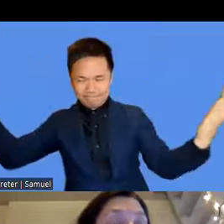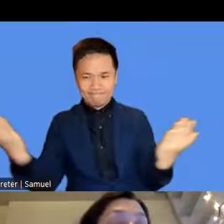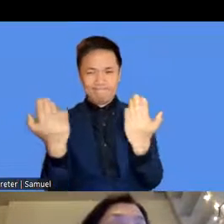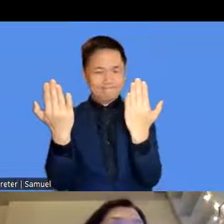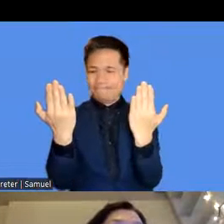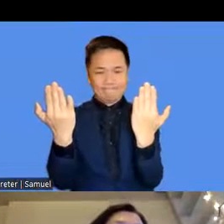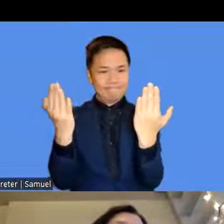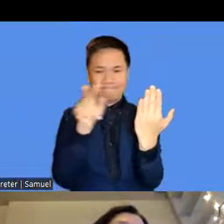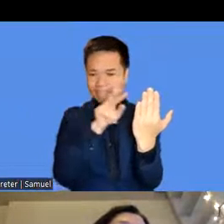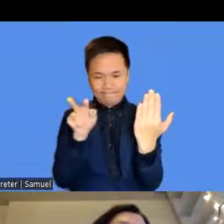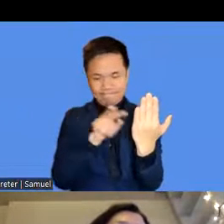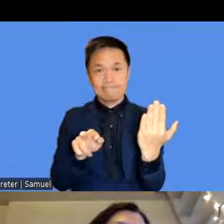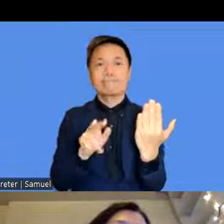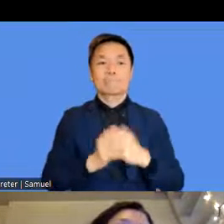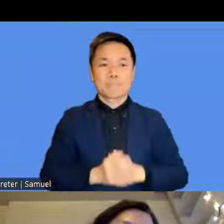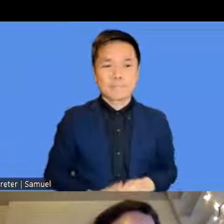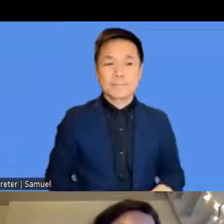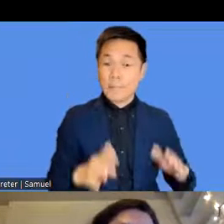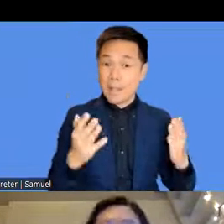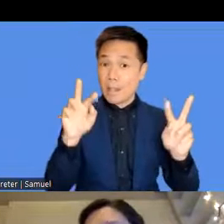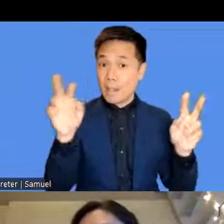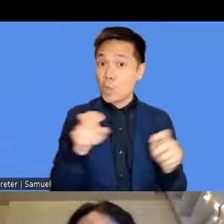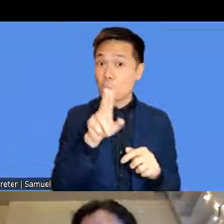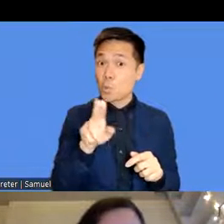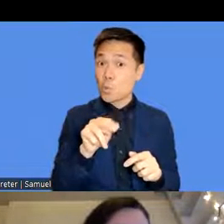But the definition that we are using in the collaborative, which I think is very nice